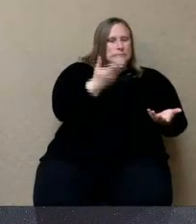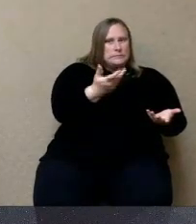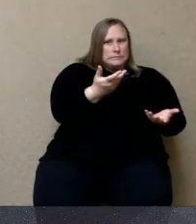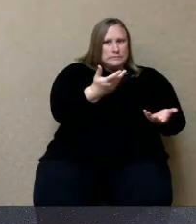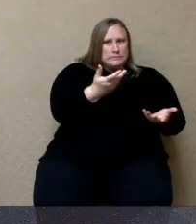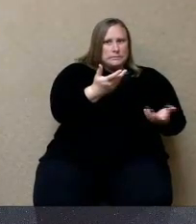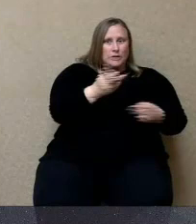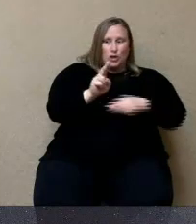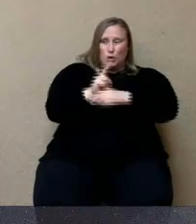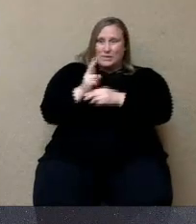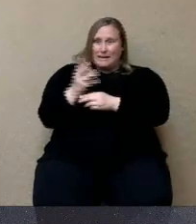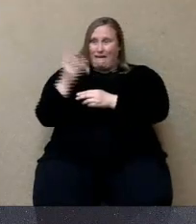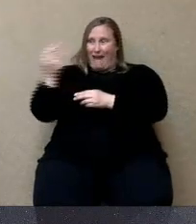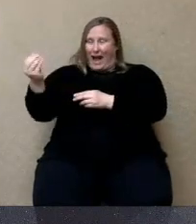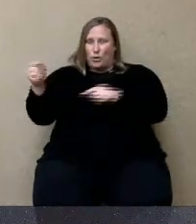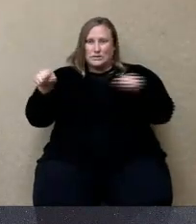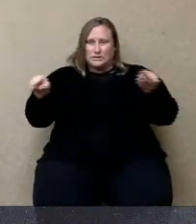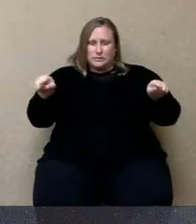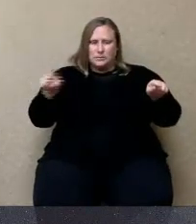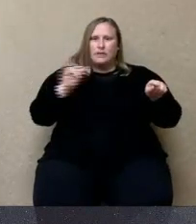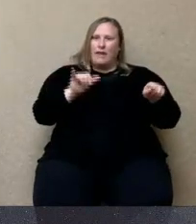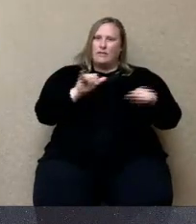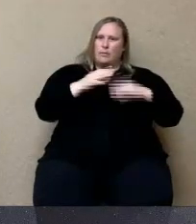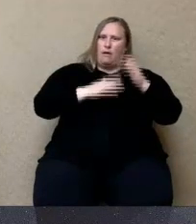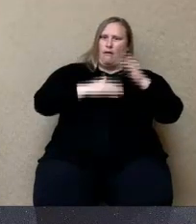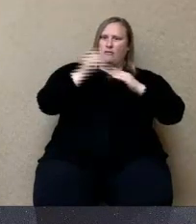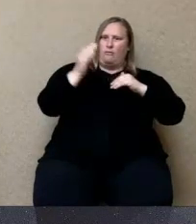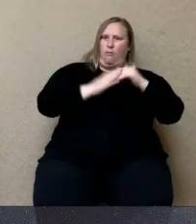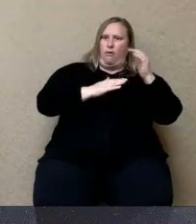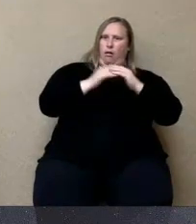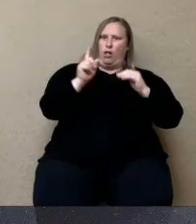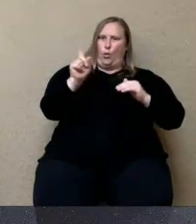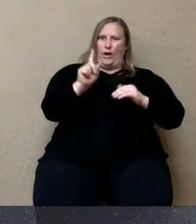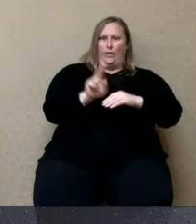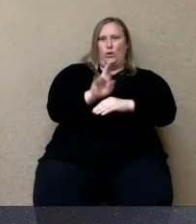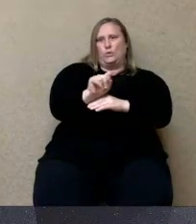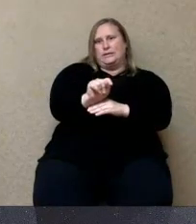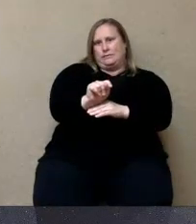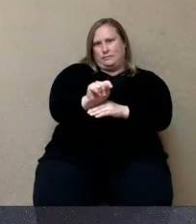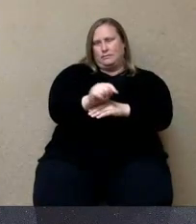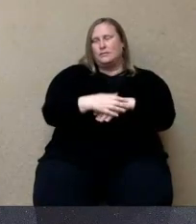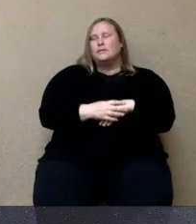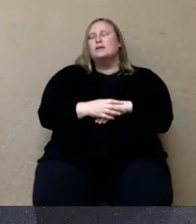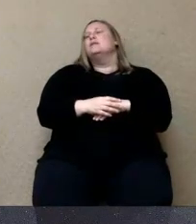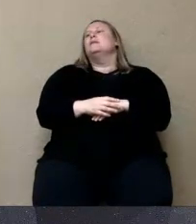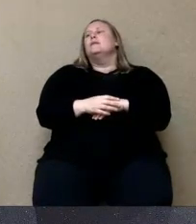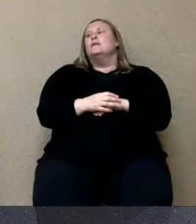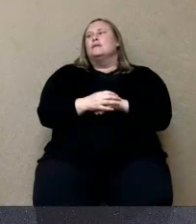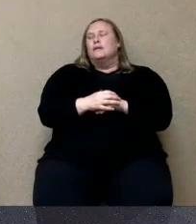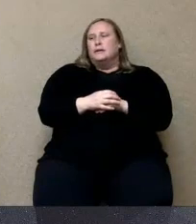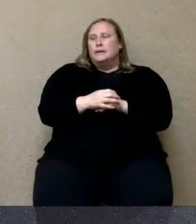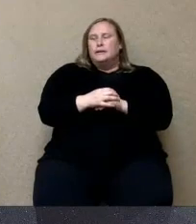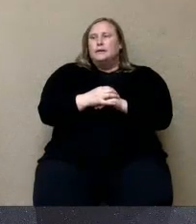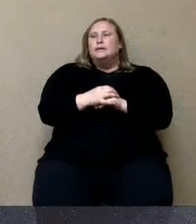using it comfortably and successfully elsewhere is much diminished. So, that's one thing I talk about.